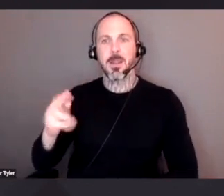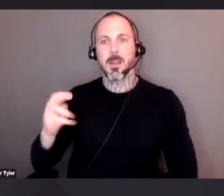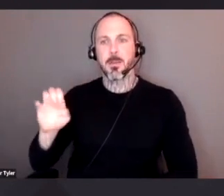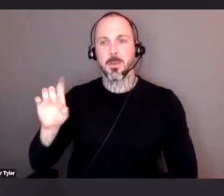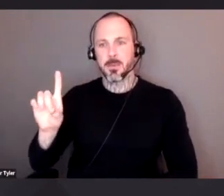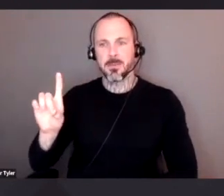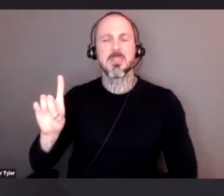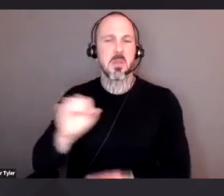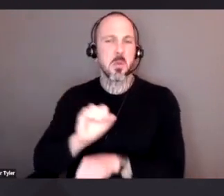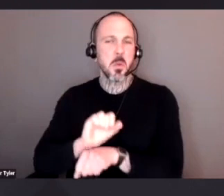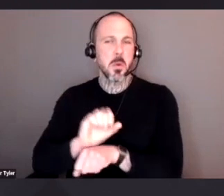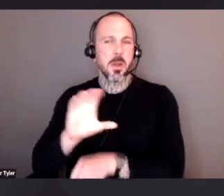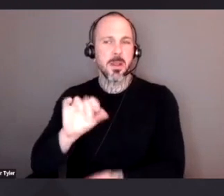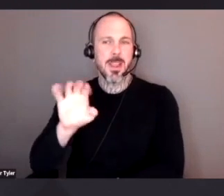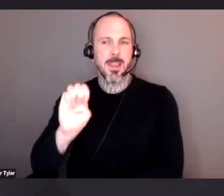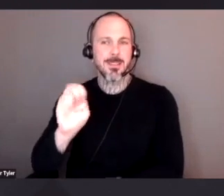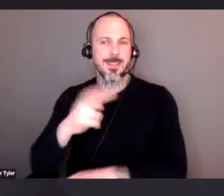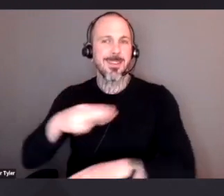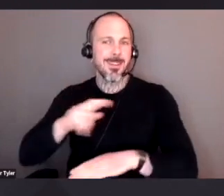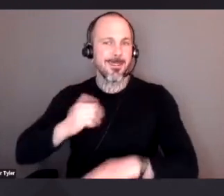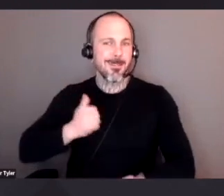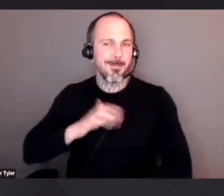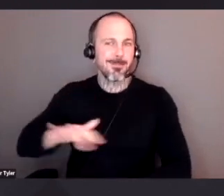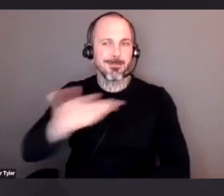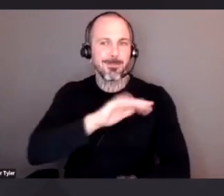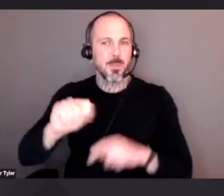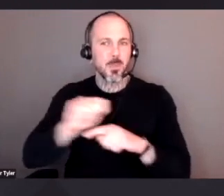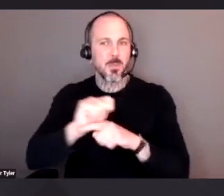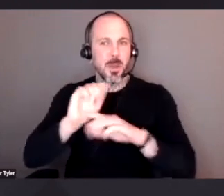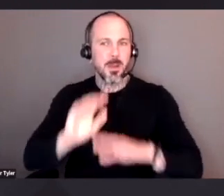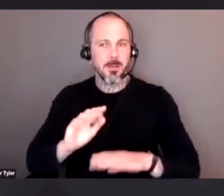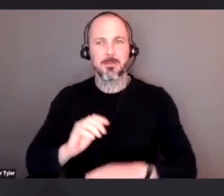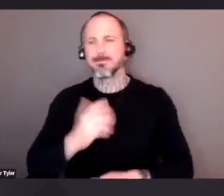I would like to begin by acknowledging the indigenous peoples of all the lands that we're on today.